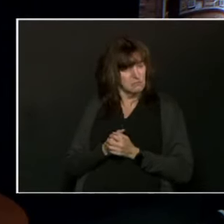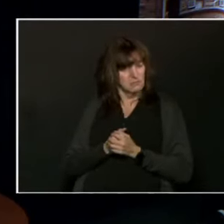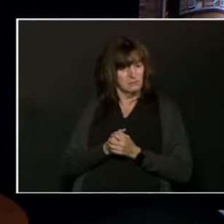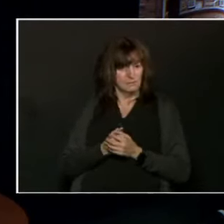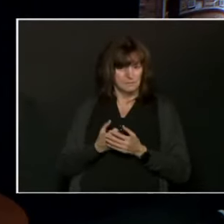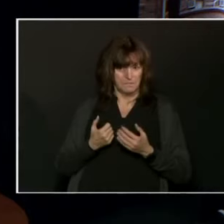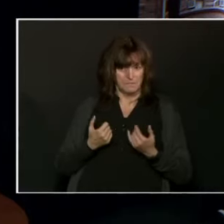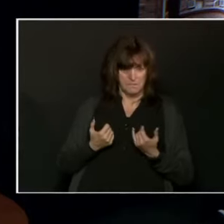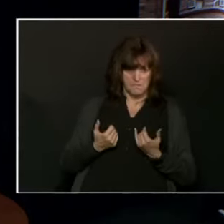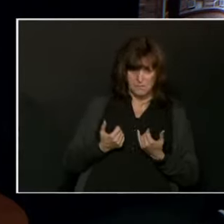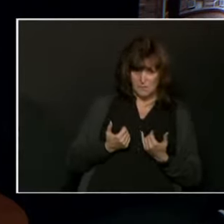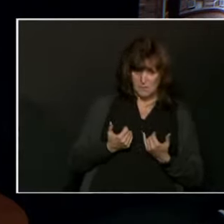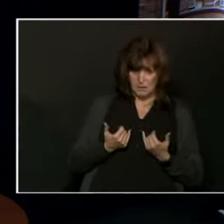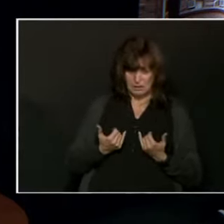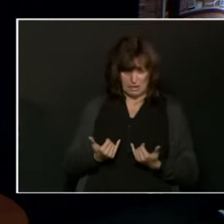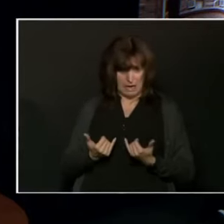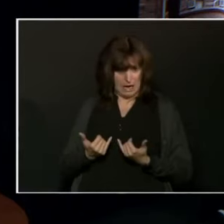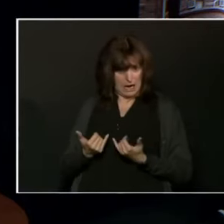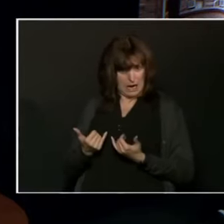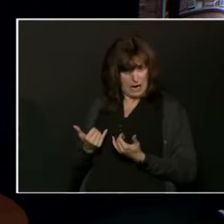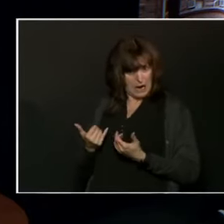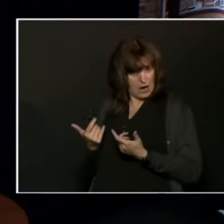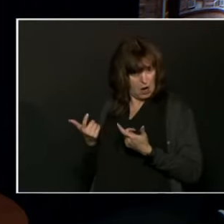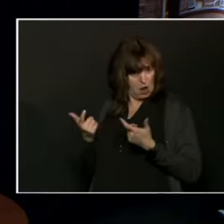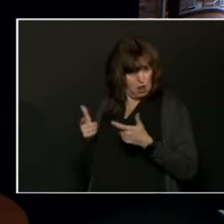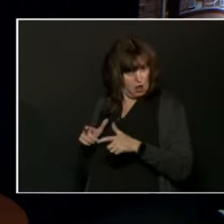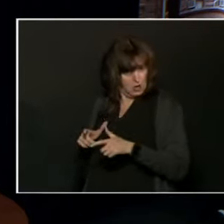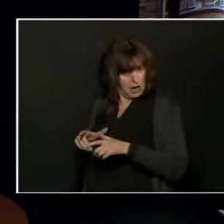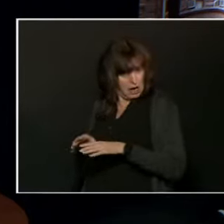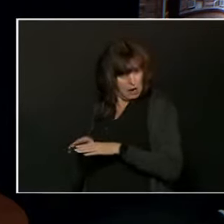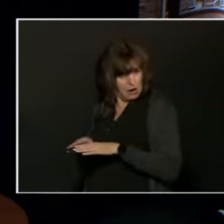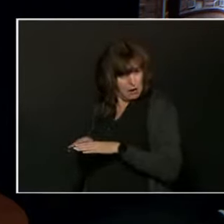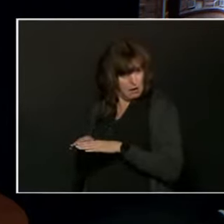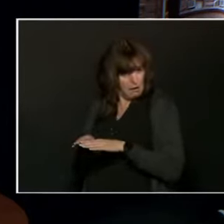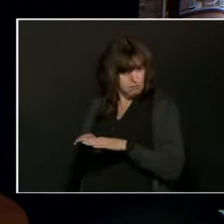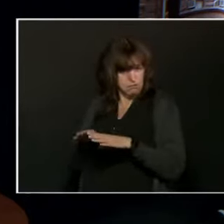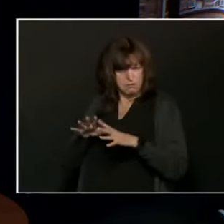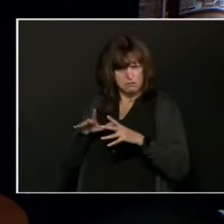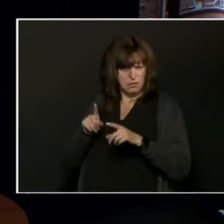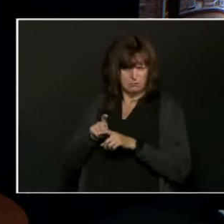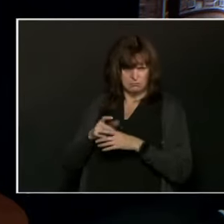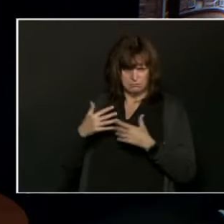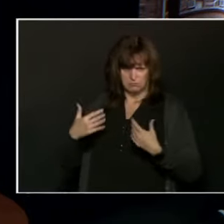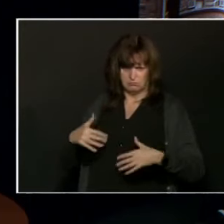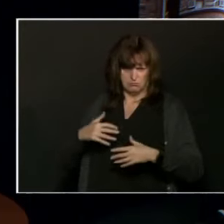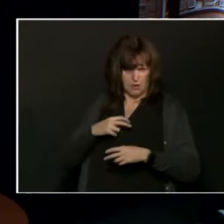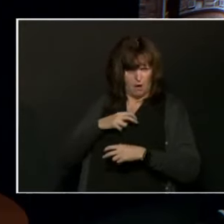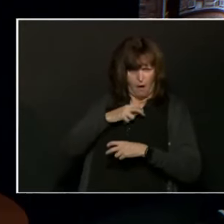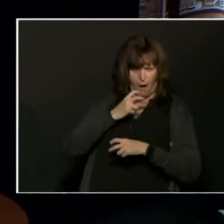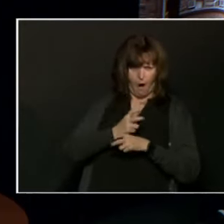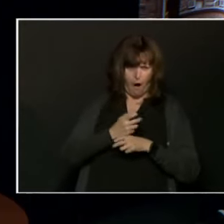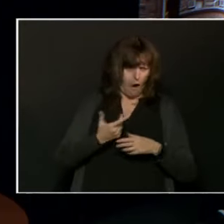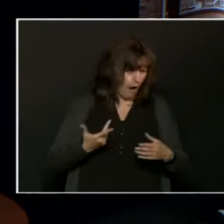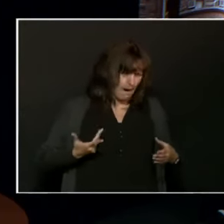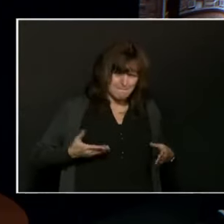WHAT IS THE DIFFERENCE BETWEEN THE LOCKDOWN THAT WE ARE SEEING